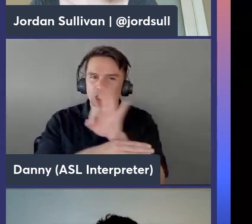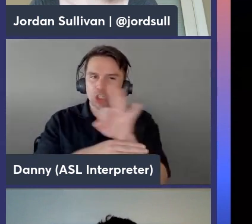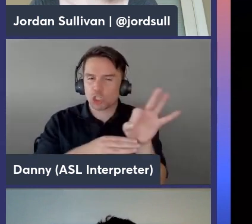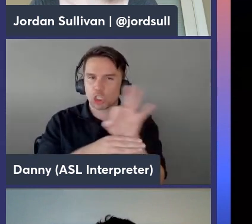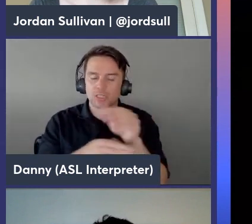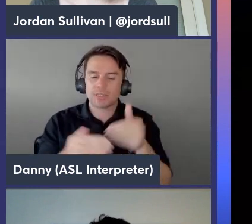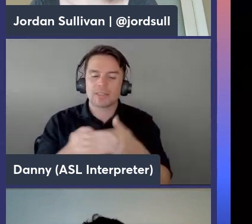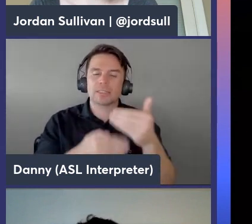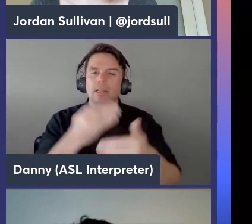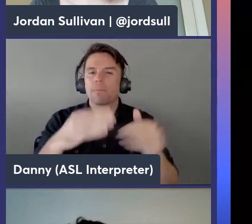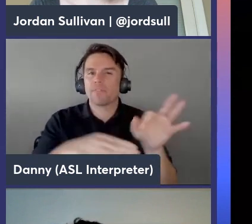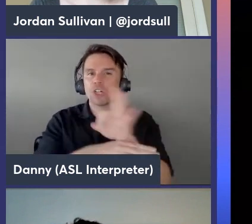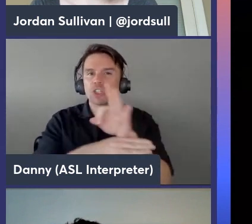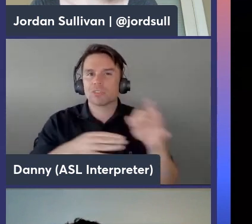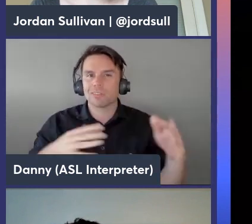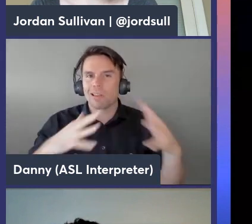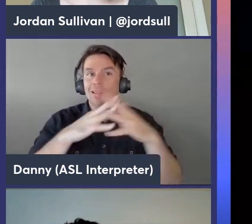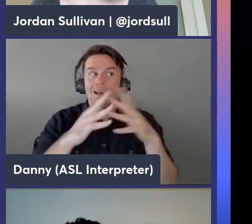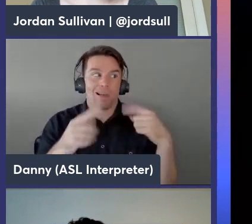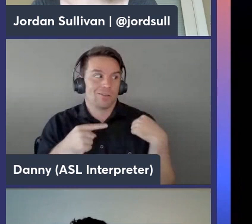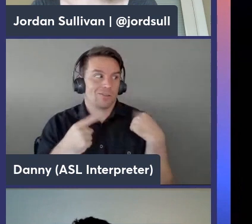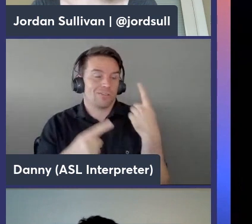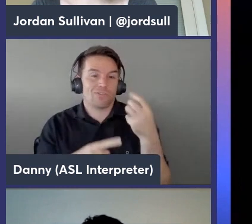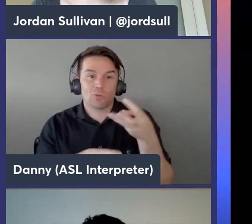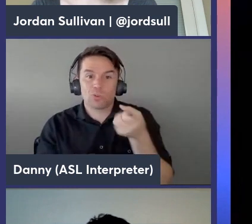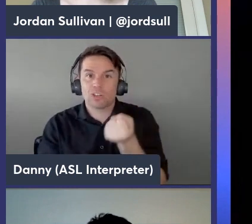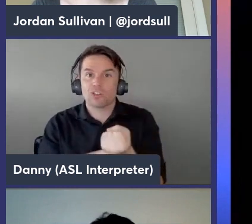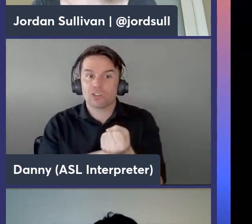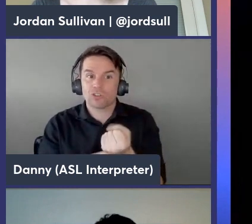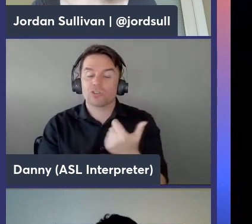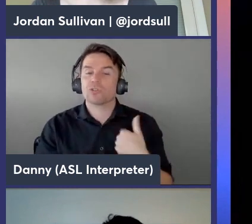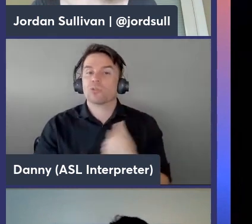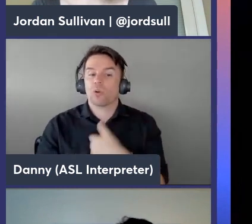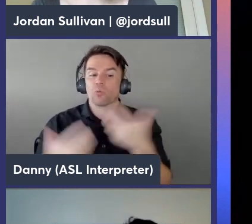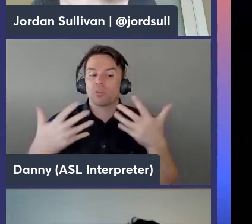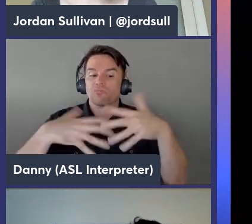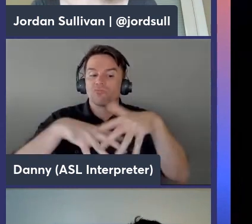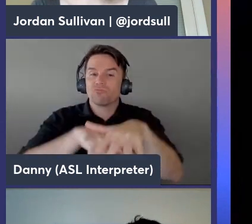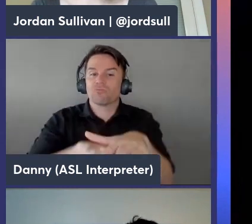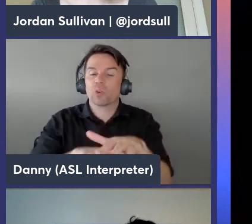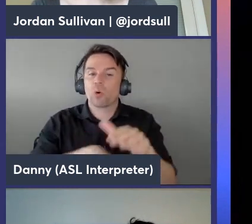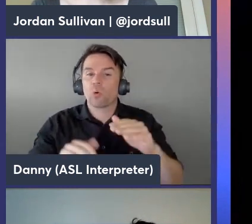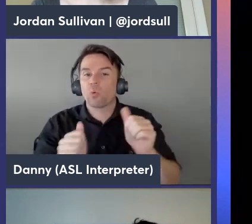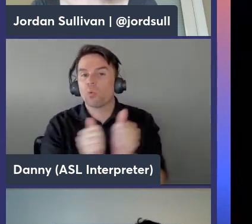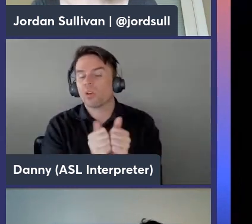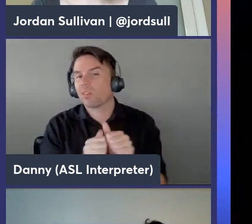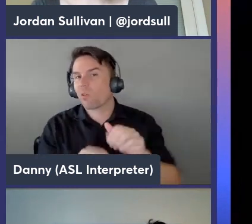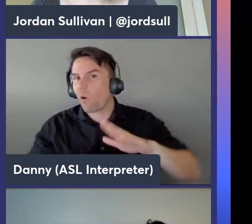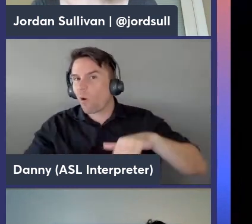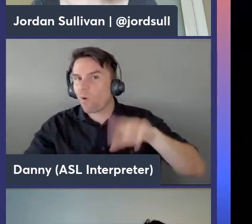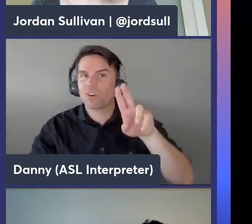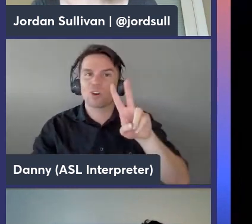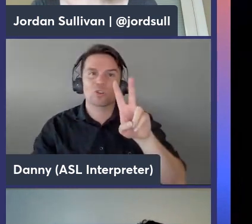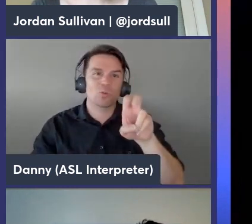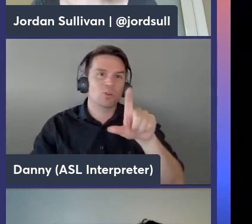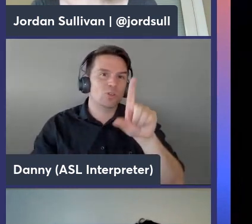So Step Functions integrates with over 220 other AWS services, and 10,000 API actions.